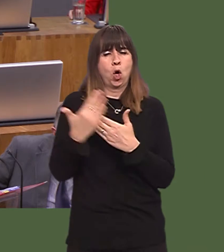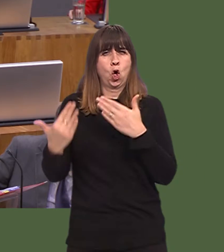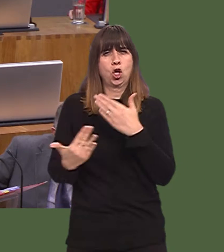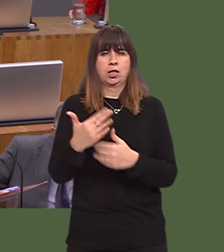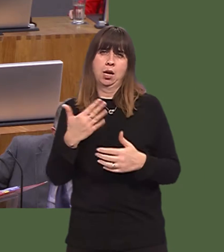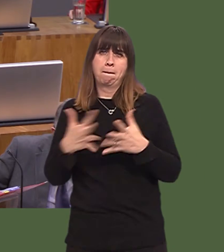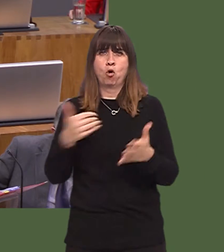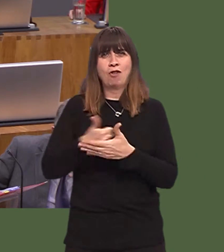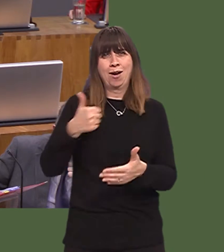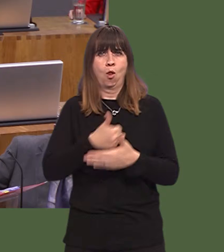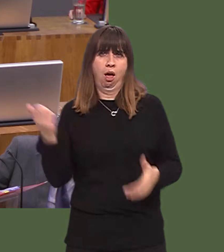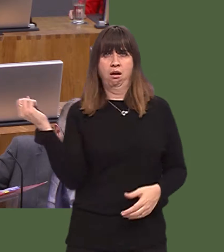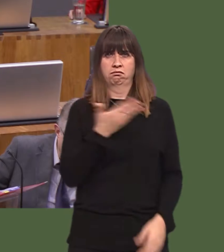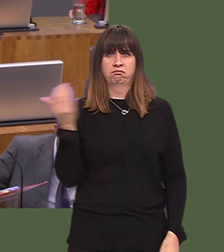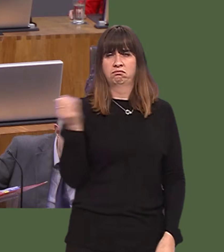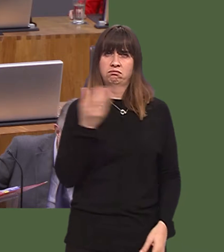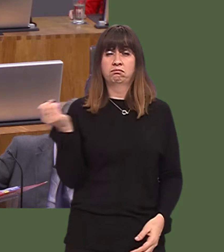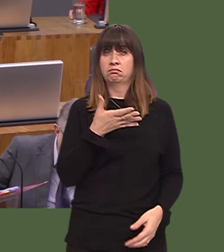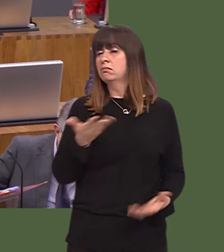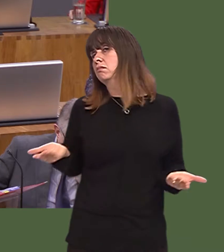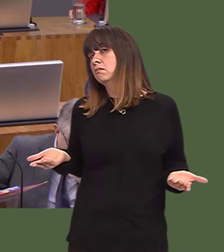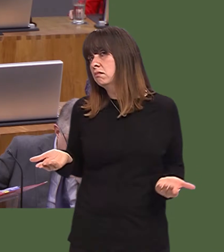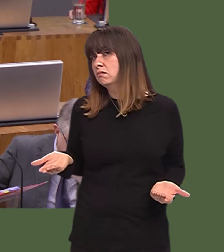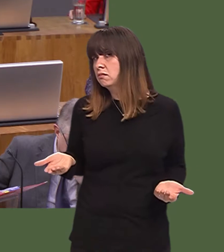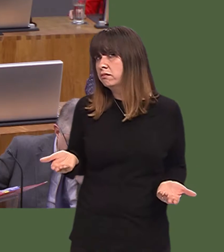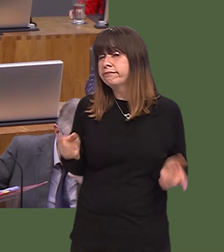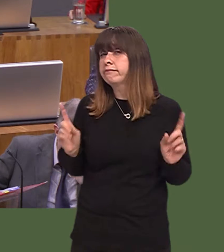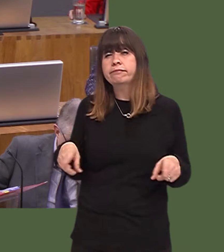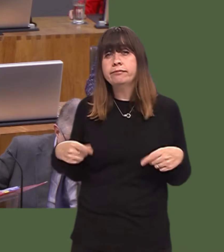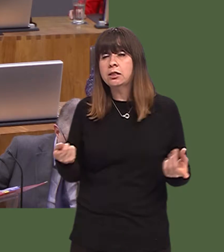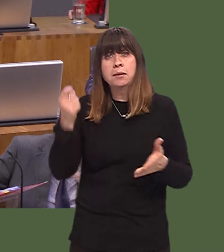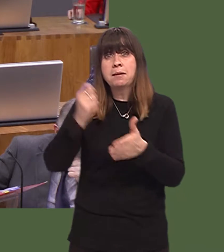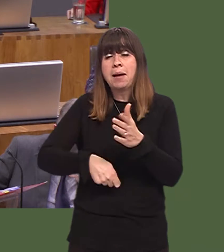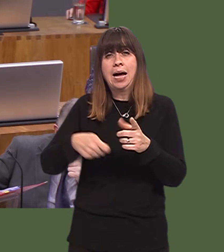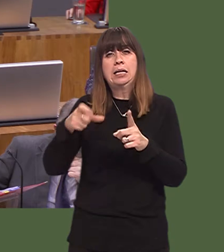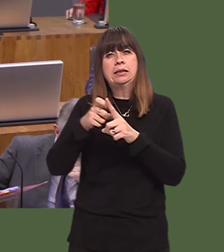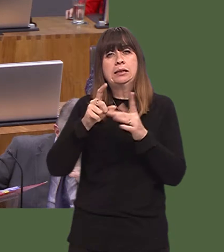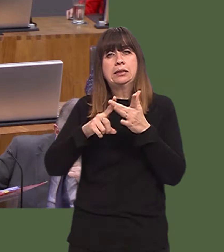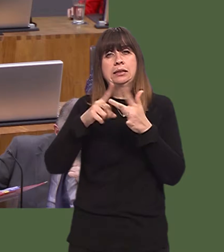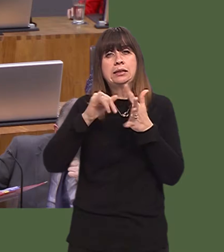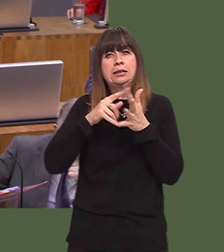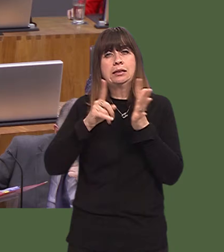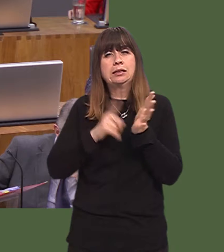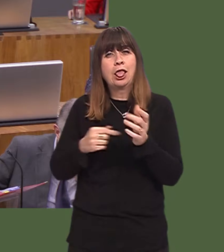Carwyn Jones: One of the problems that we have now is that, actually, itís almost impossible to procure diesel trainsótheyíre seen as ancient technology.